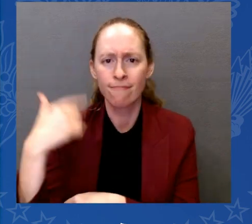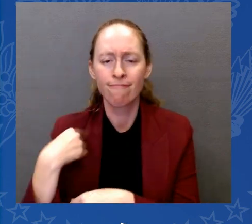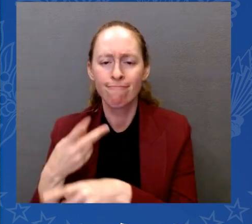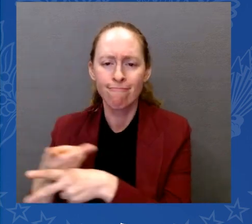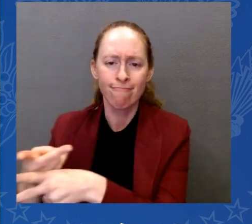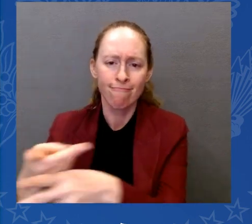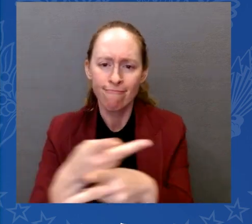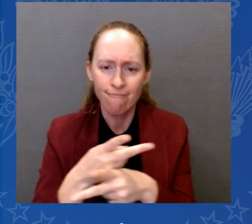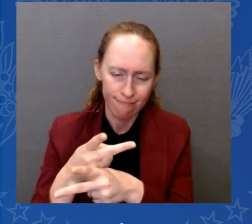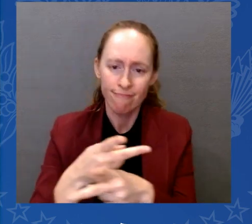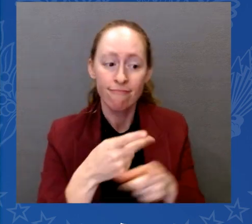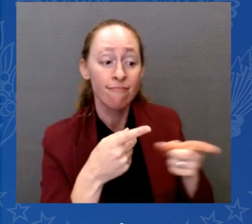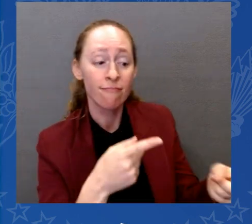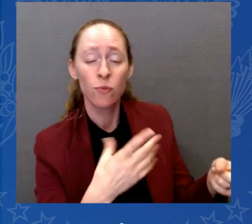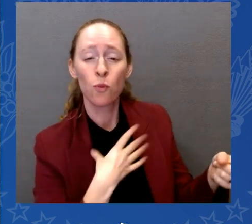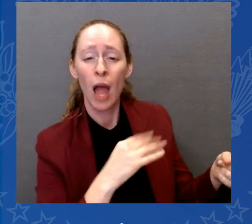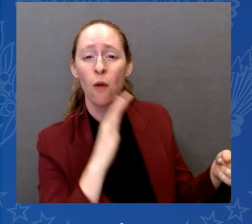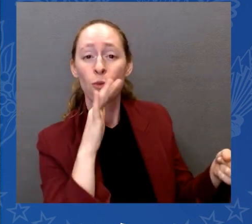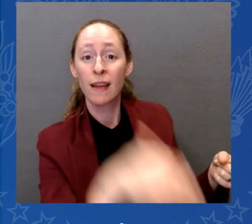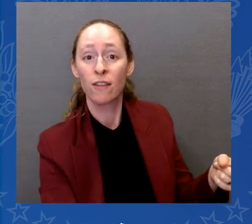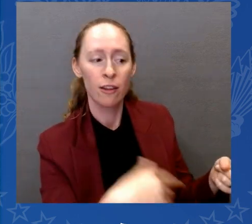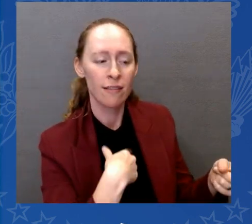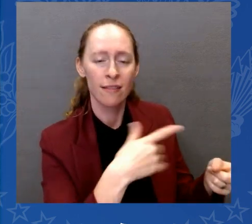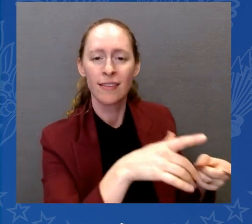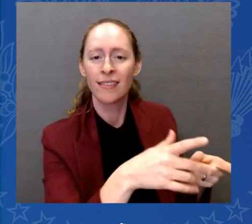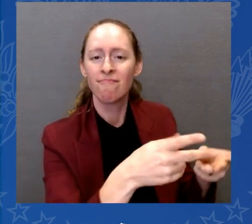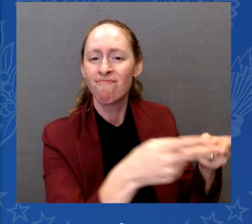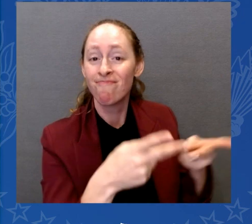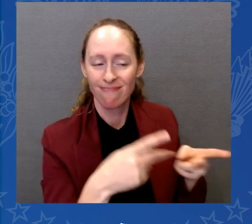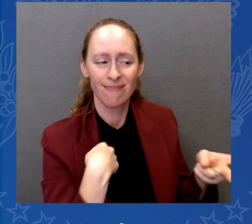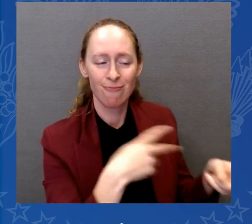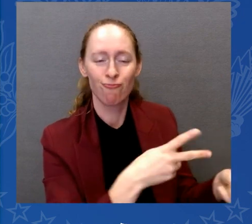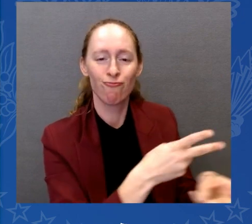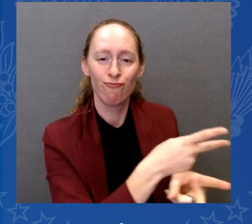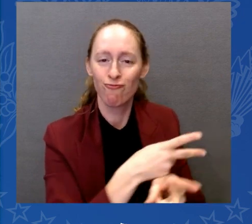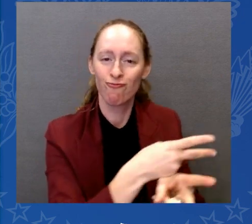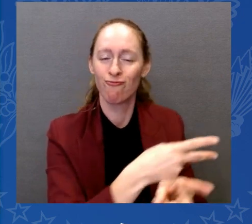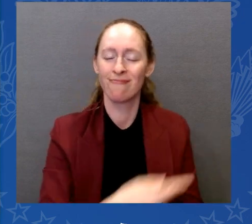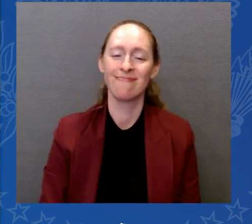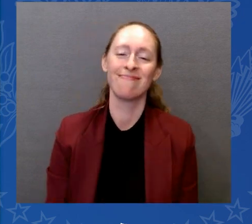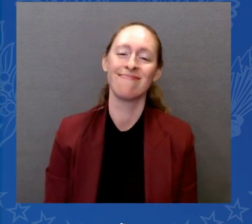Our job is to protect the lands for future generations so that our forests can provide